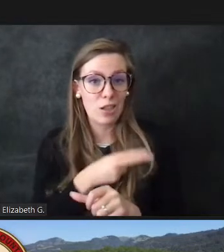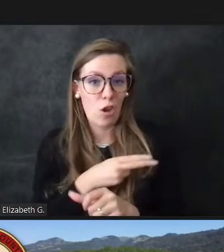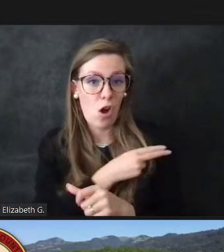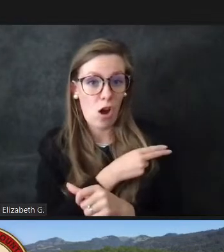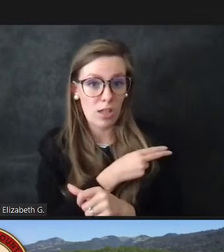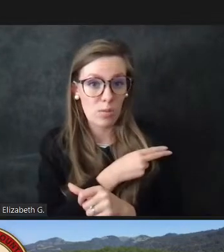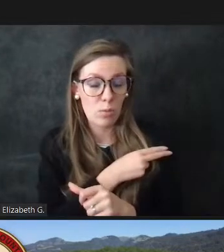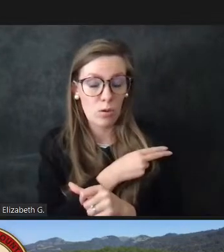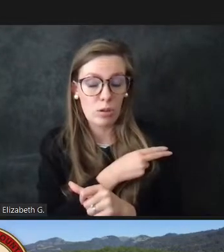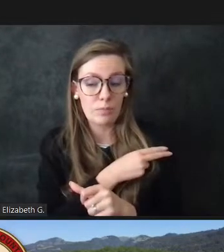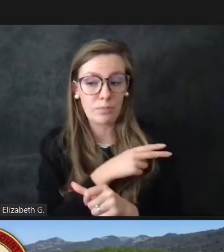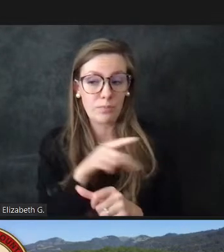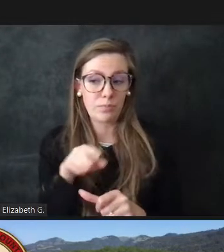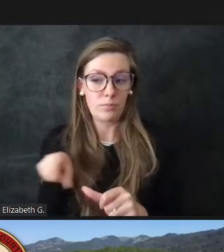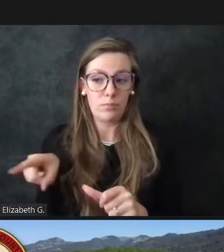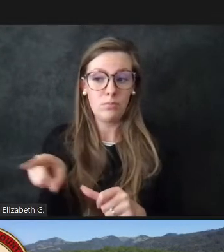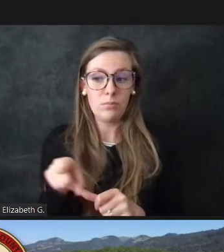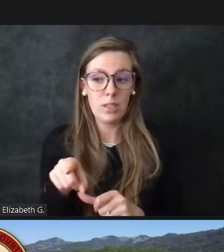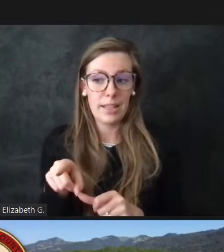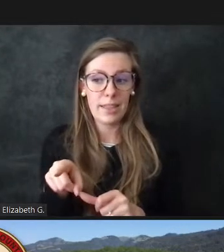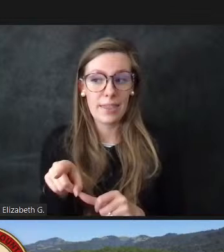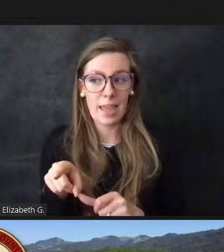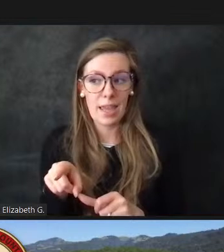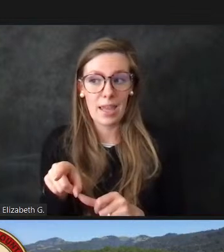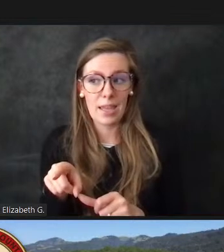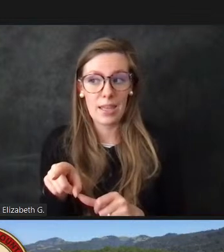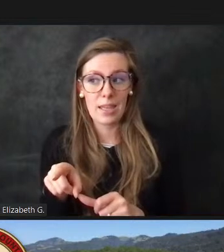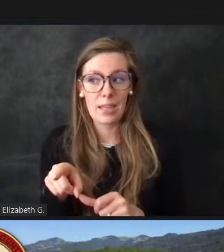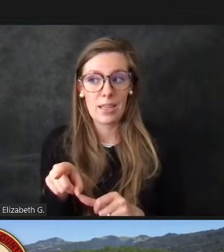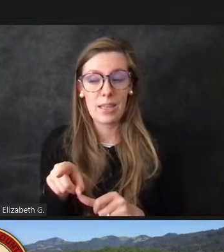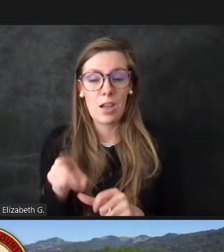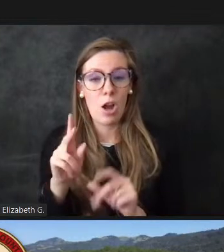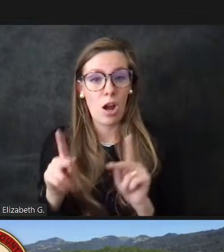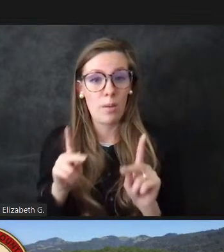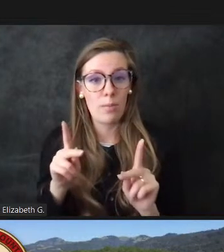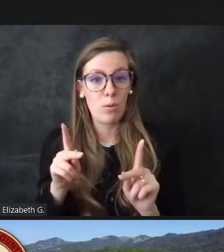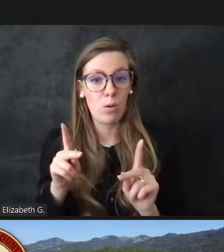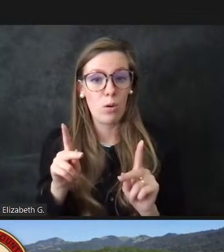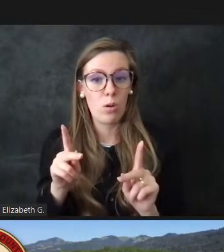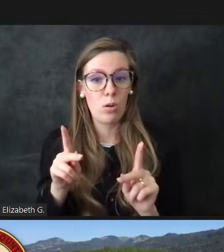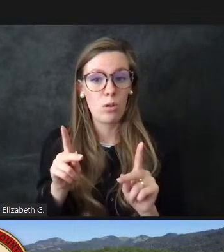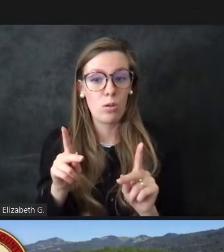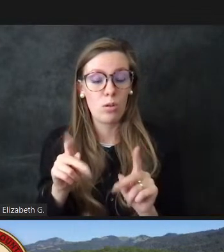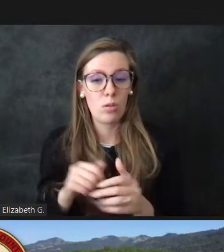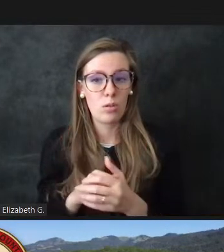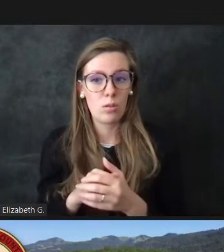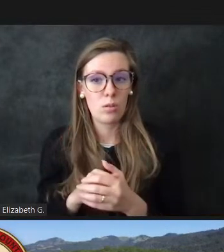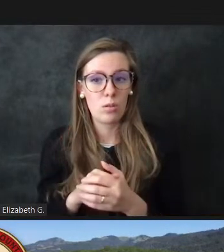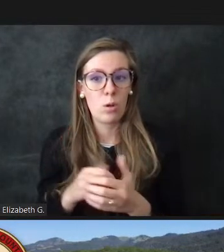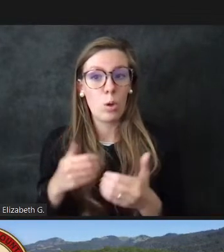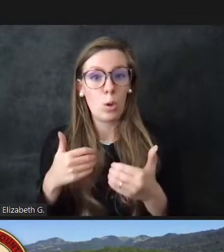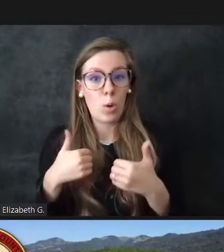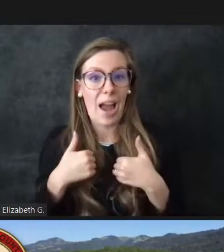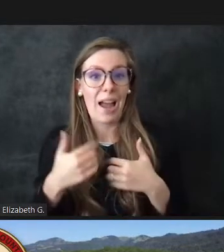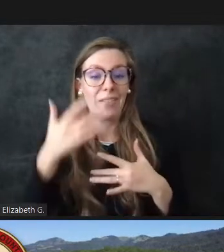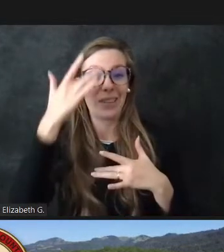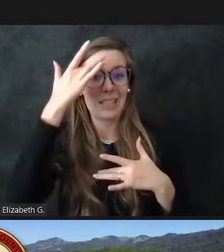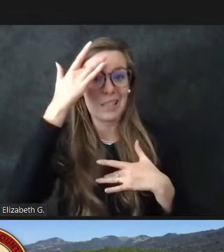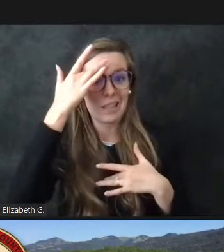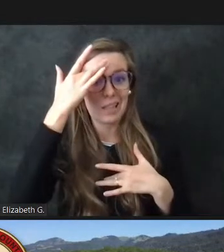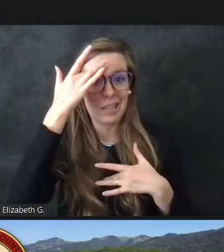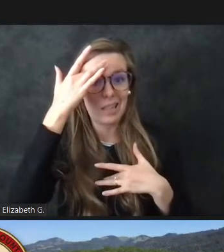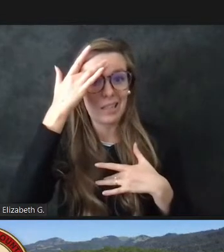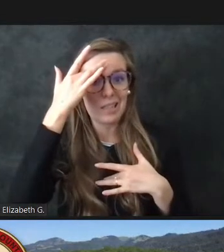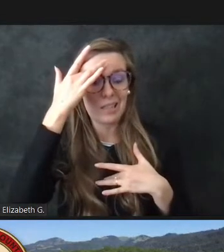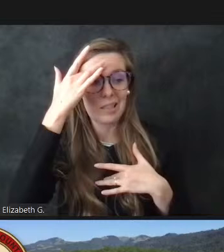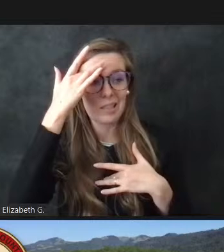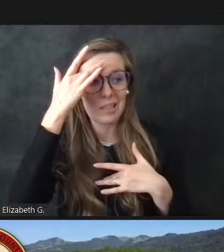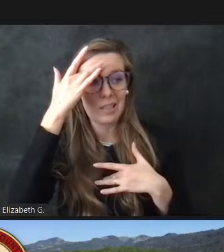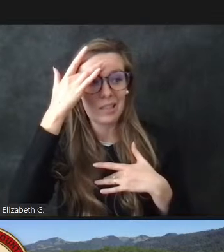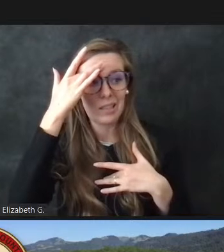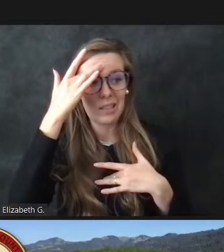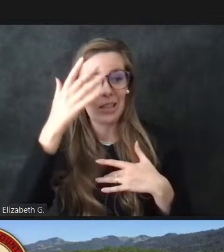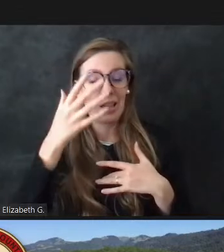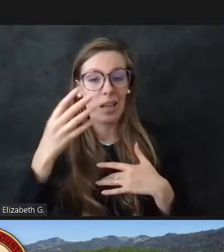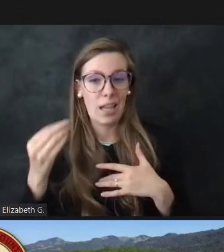patients that got the virus and received